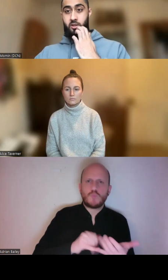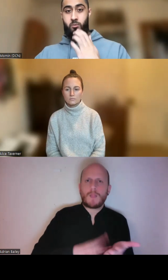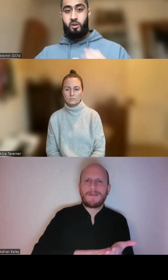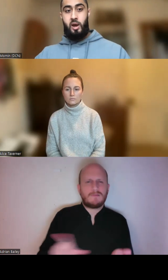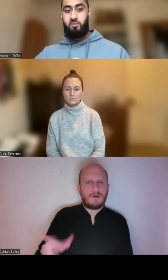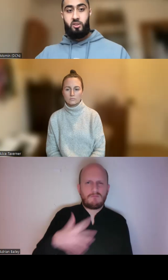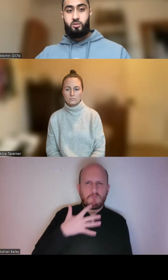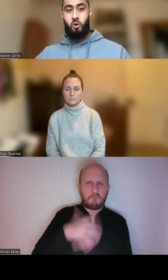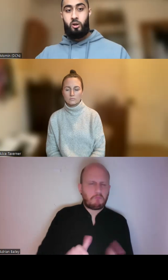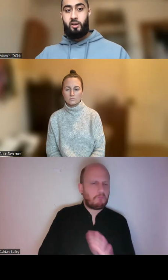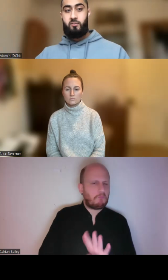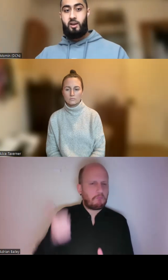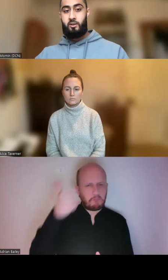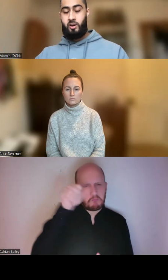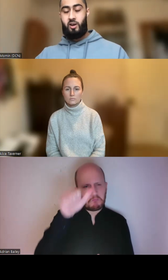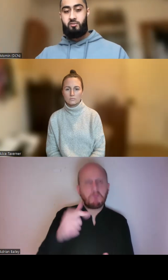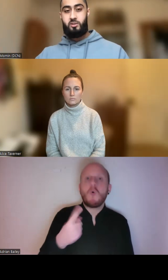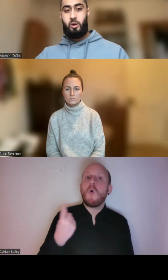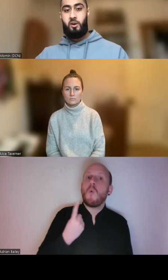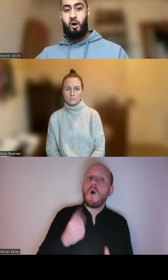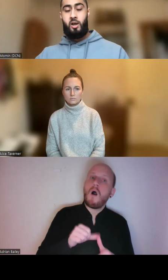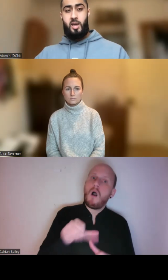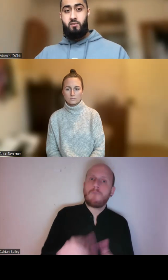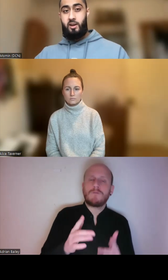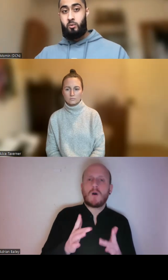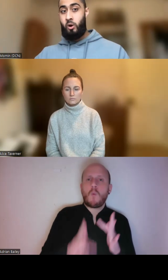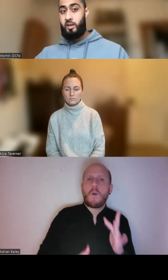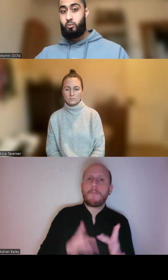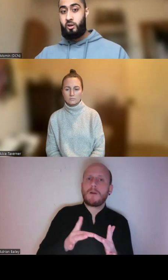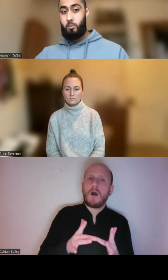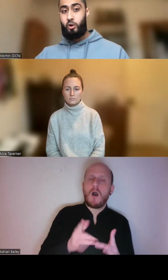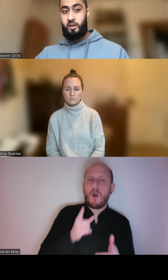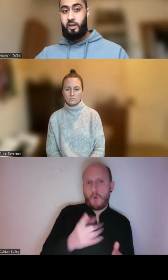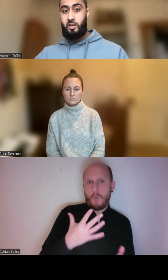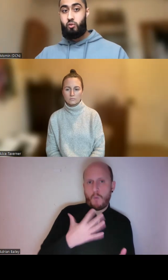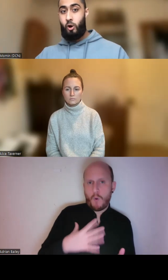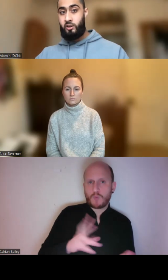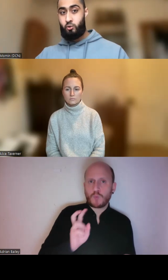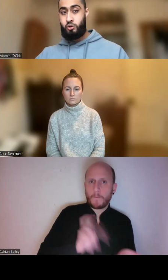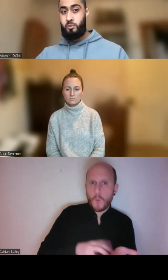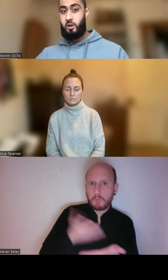It's something where after this webinar, if anyone is wanting to book in a case regarding social media,